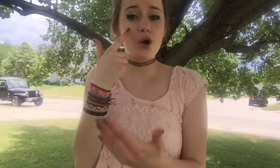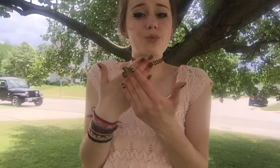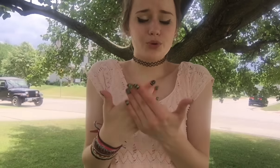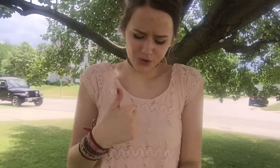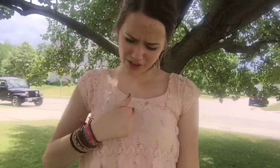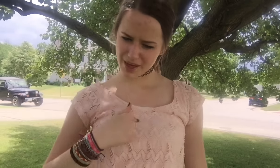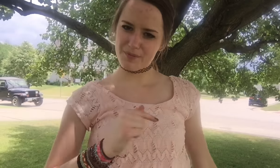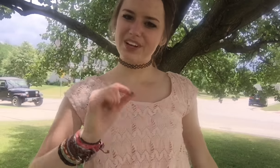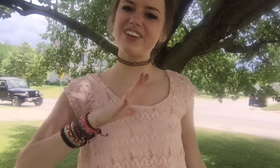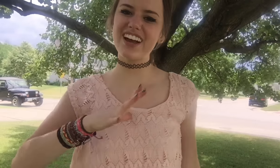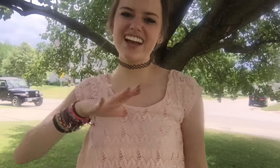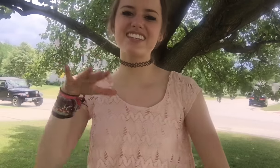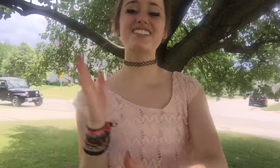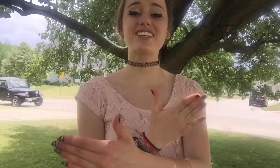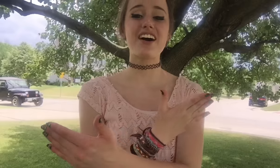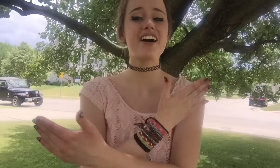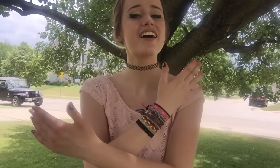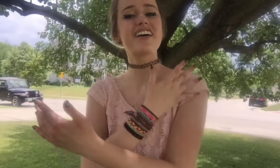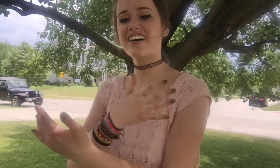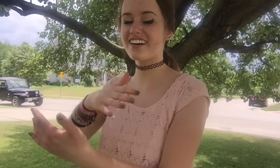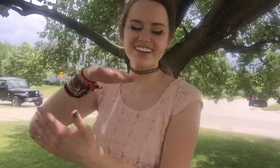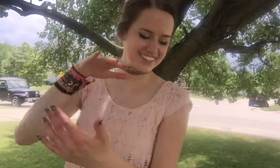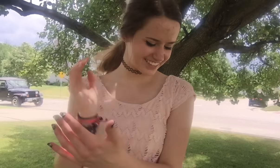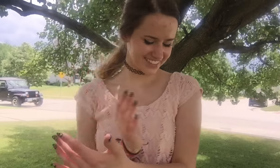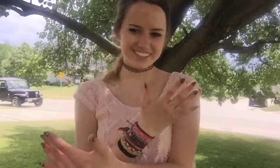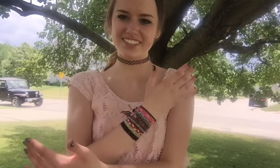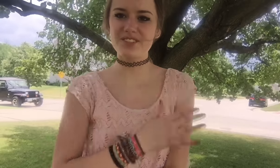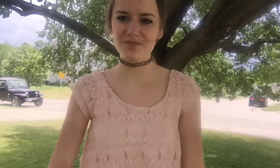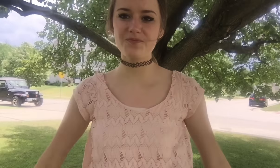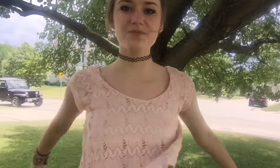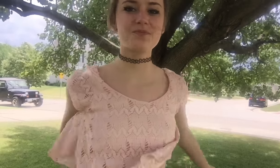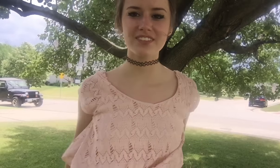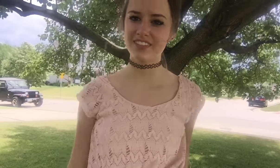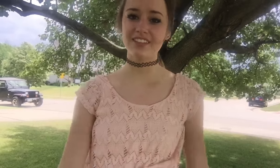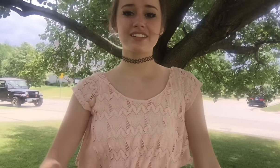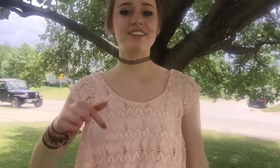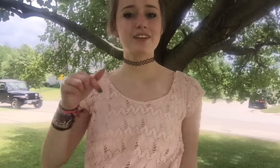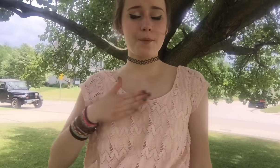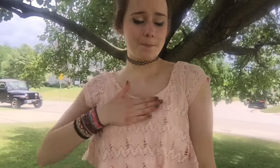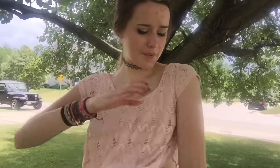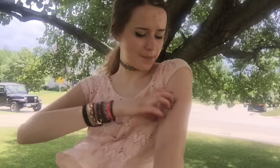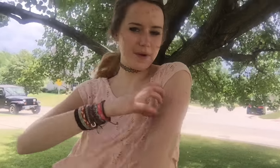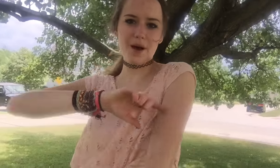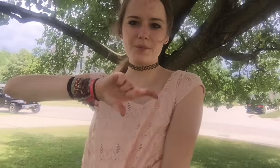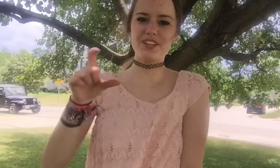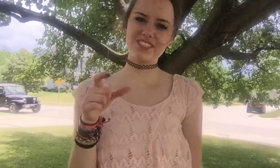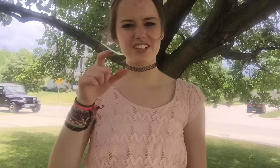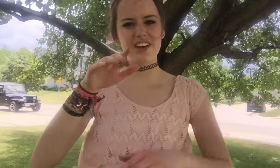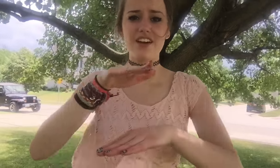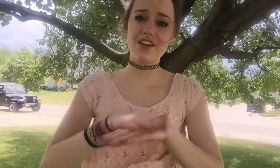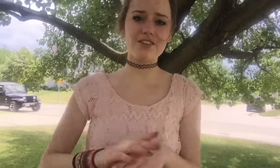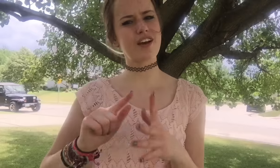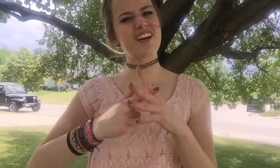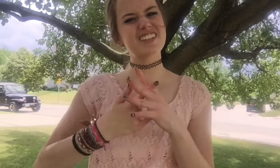prove i'm alright song my power's turned on